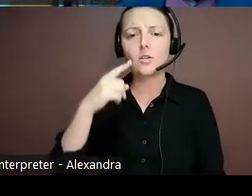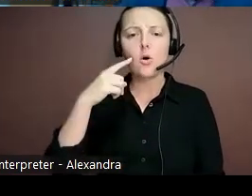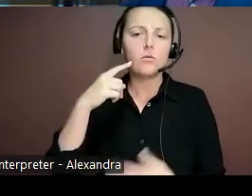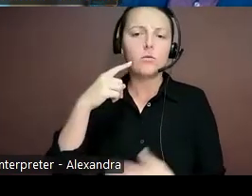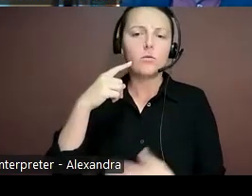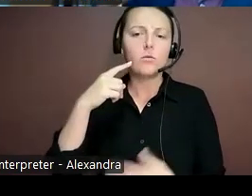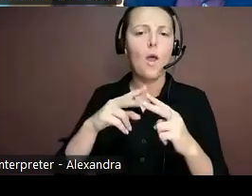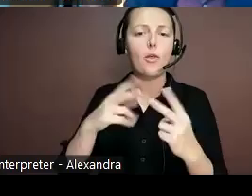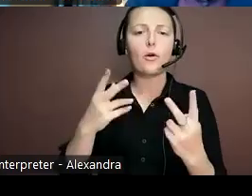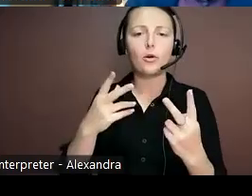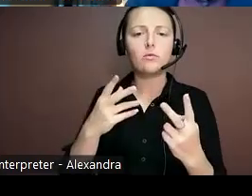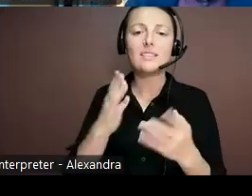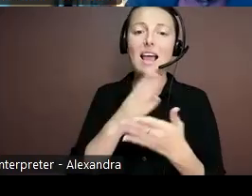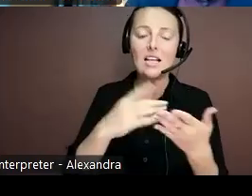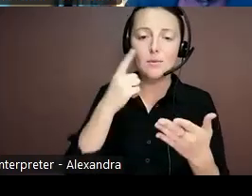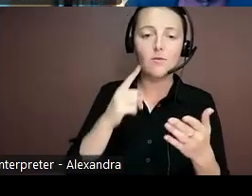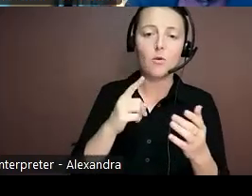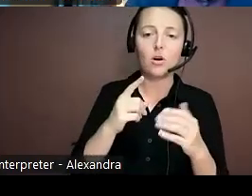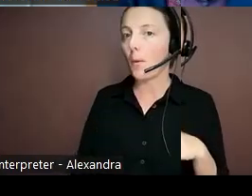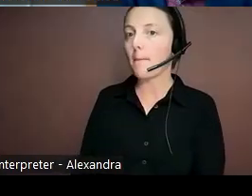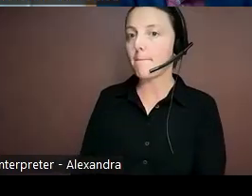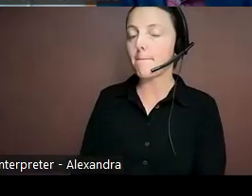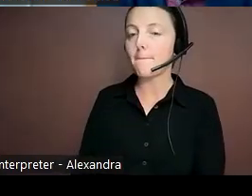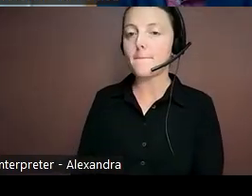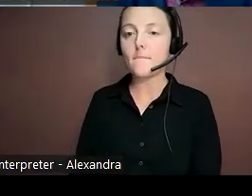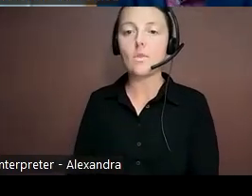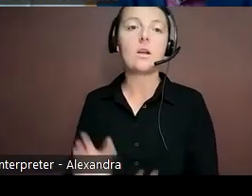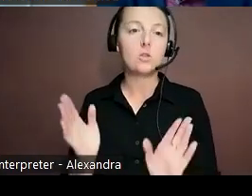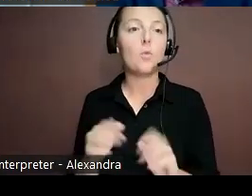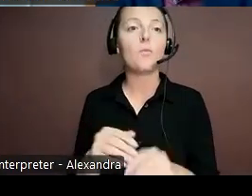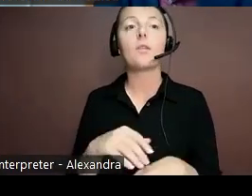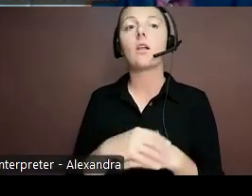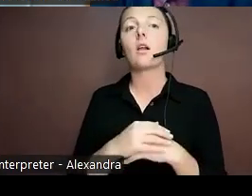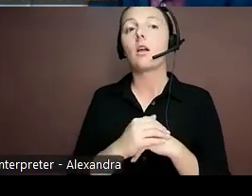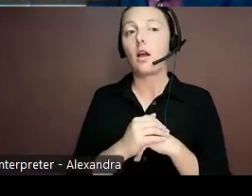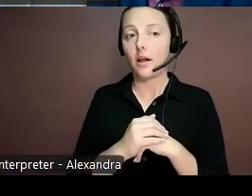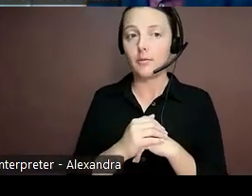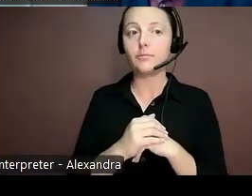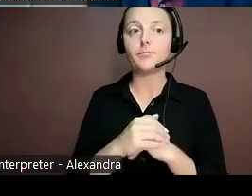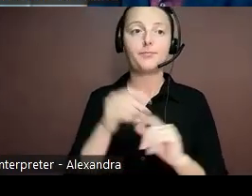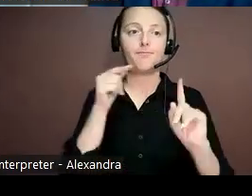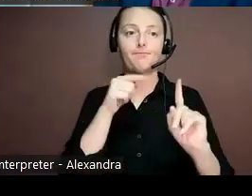um and then there emotion regulation. So there are all these uh mill based factors on the impatient